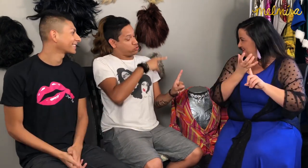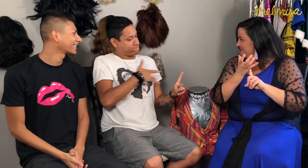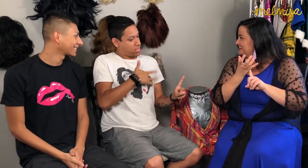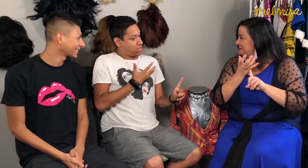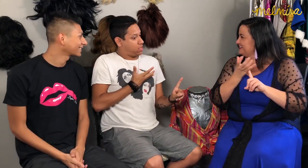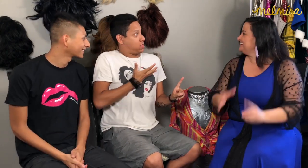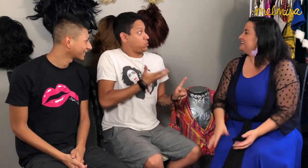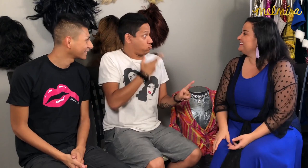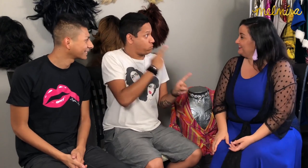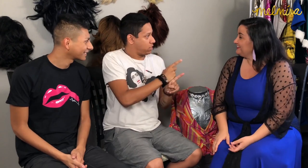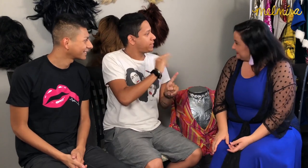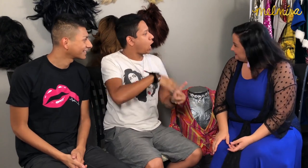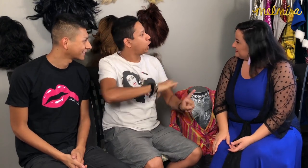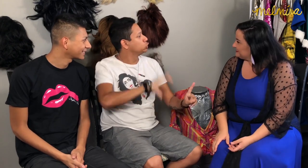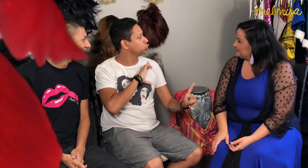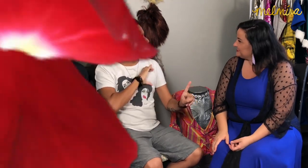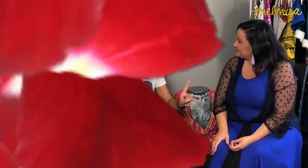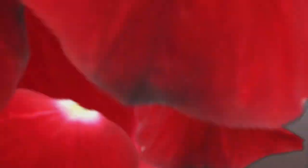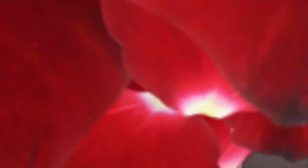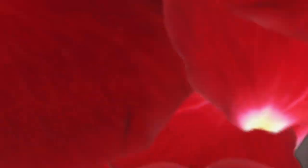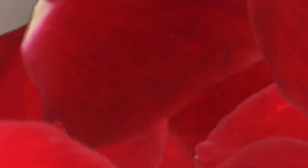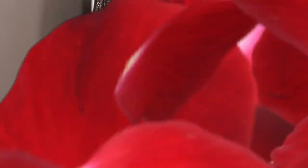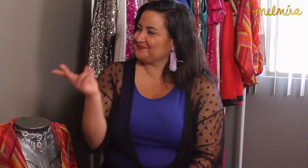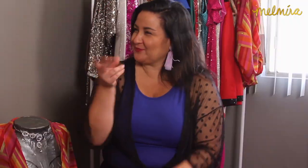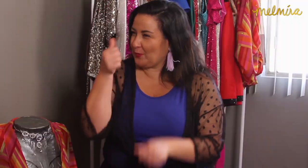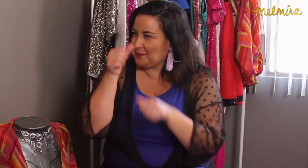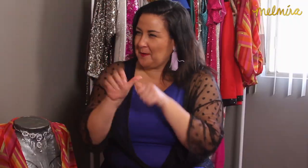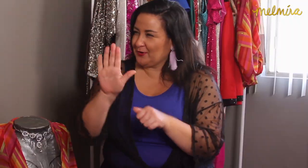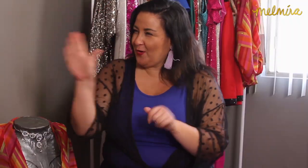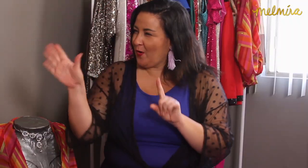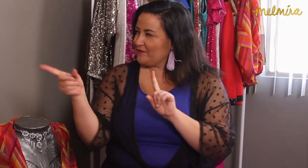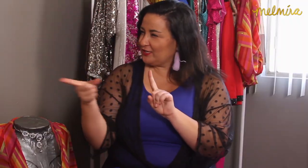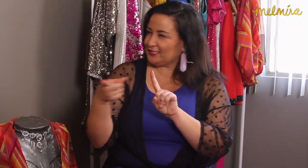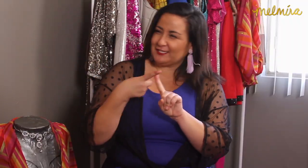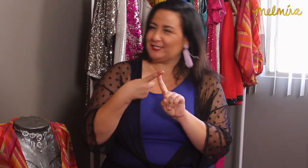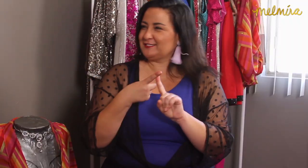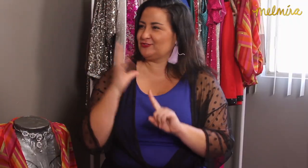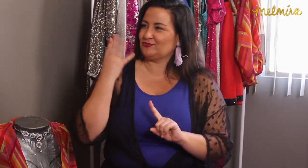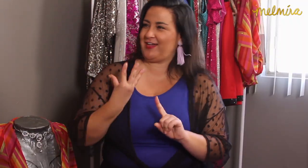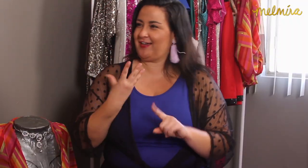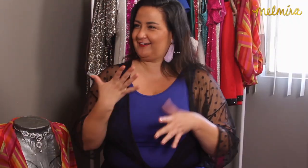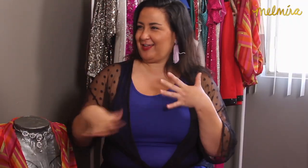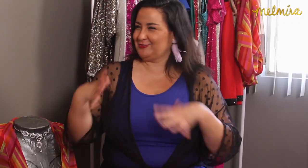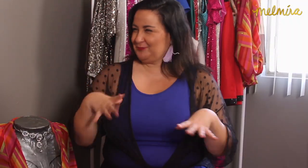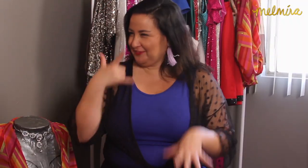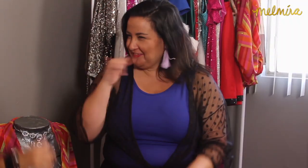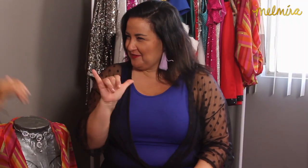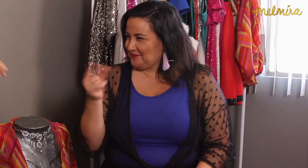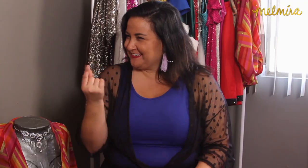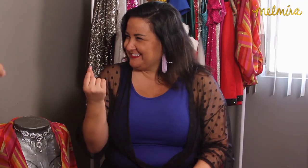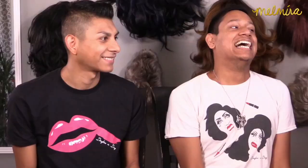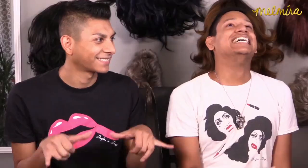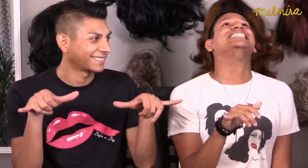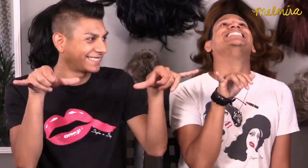That feeling? That's your character! Do the two of you remember your very first drag costume and what it looked like?